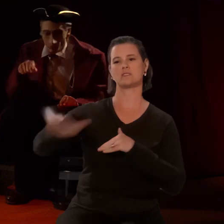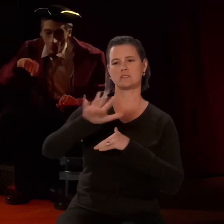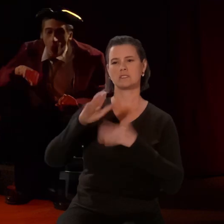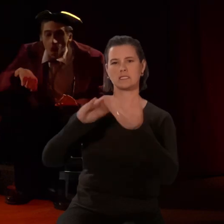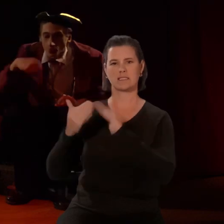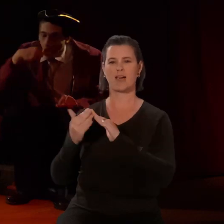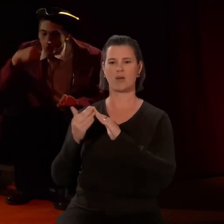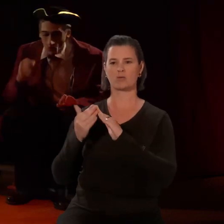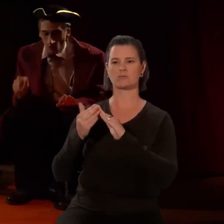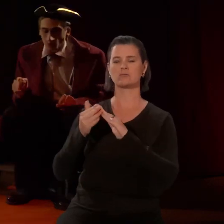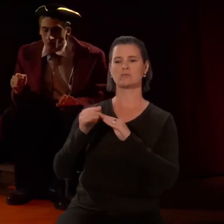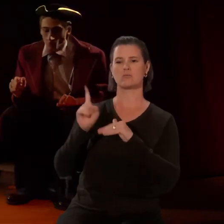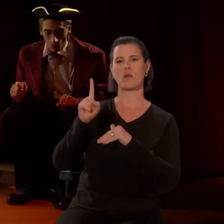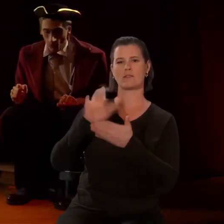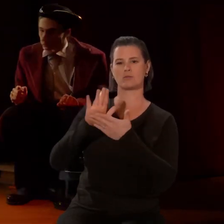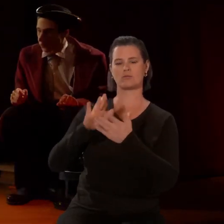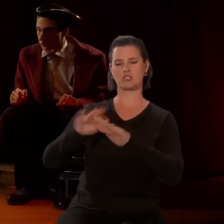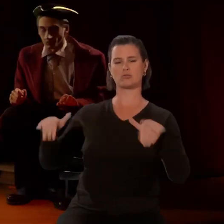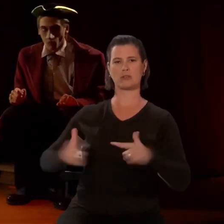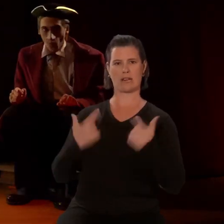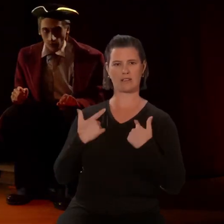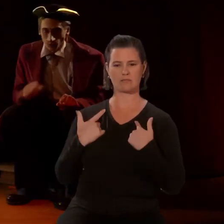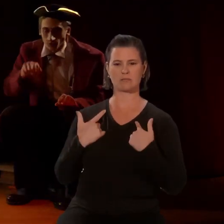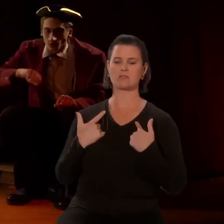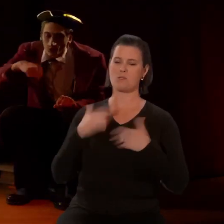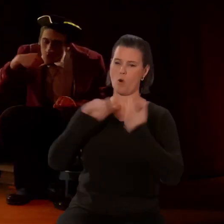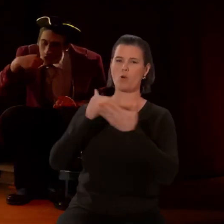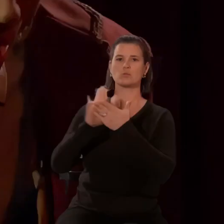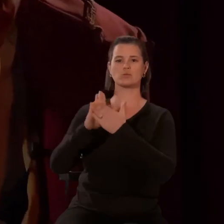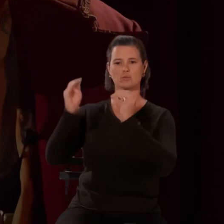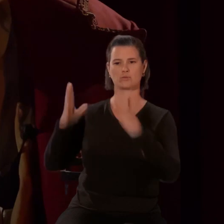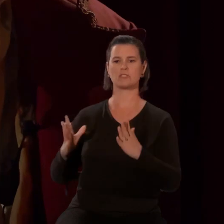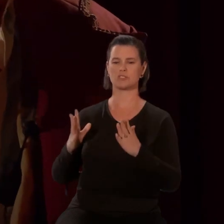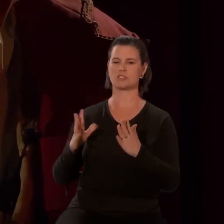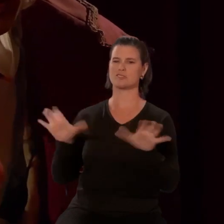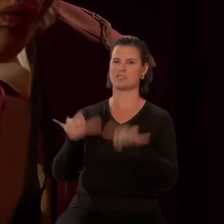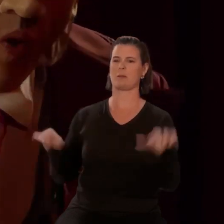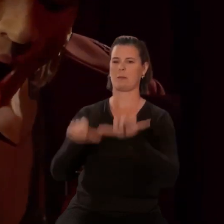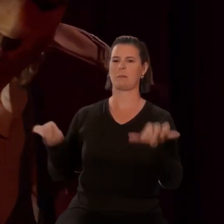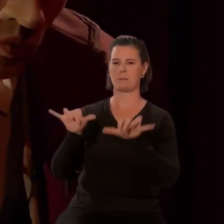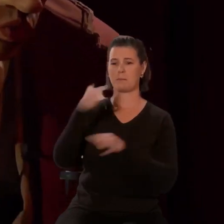This was was a necessity for all school masters, since they were paid very little. But especially for old Ichabod,